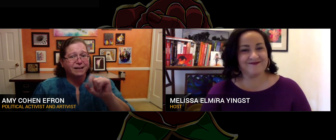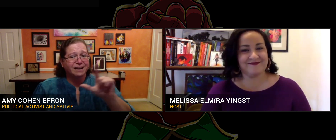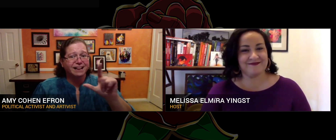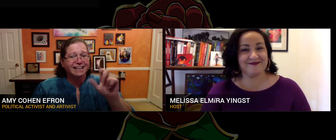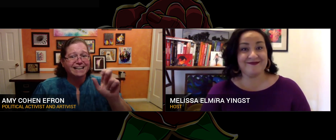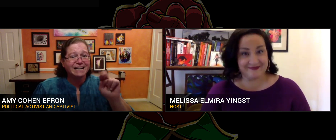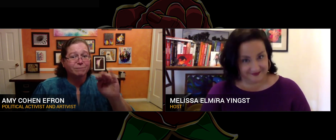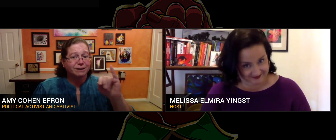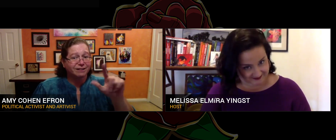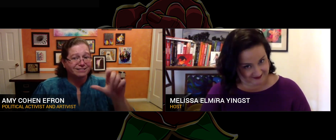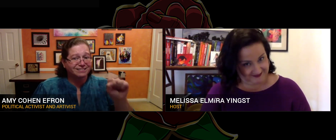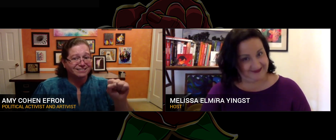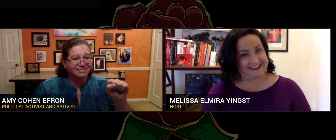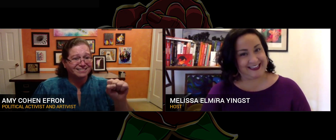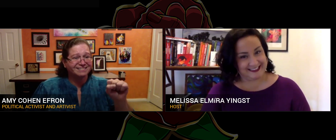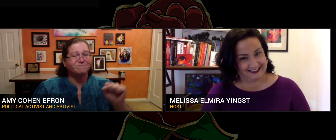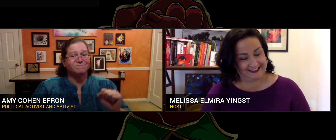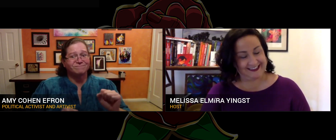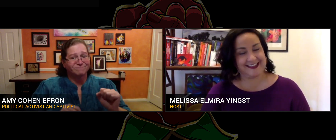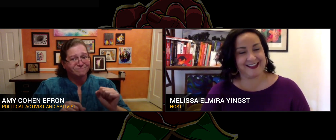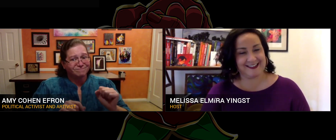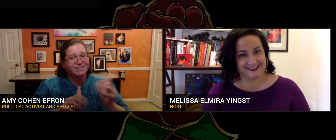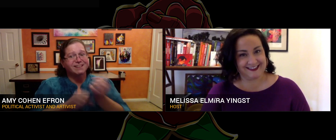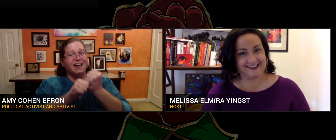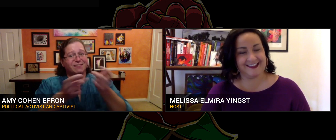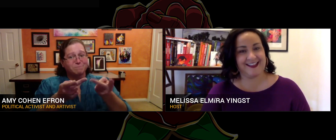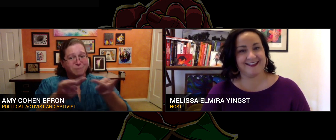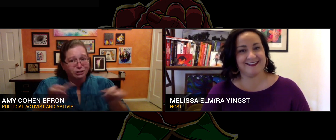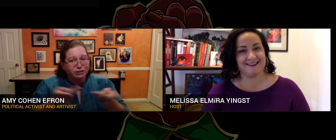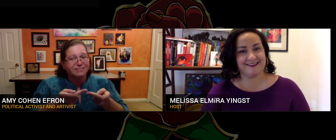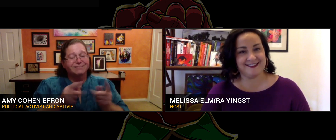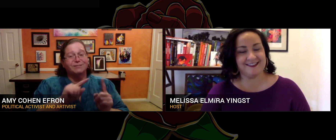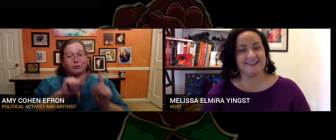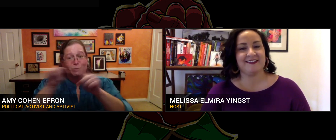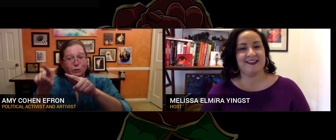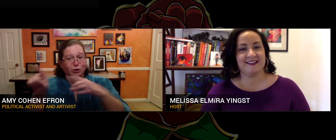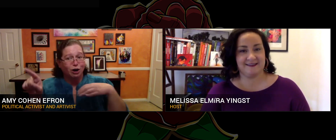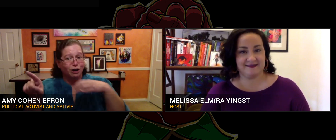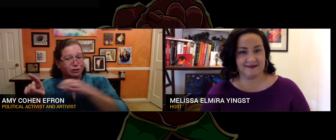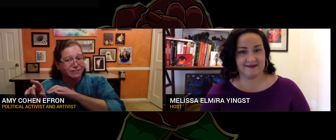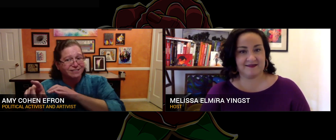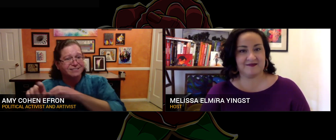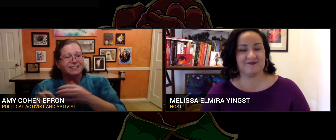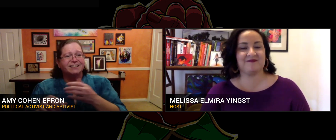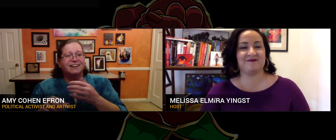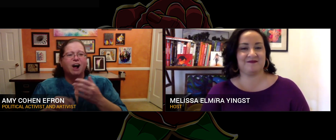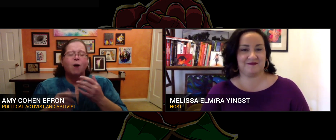Millennials got the positions to go to the Congress.